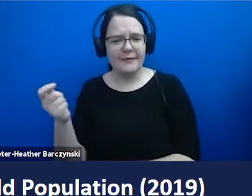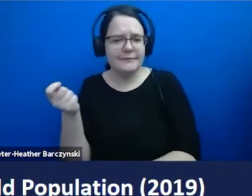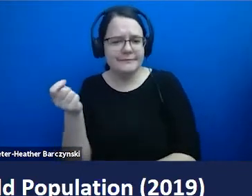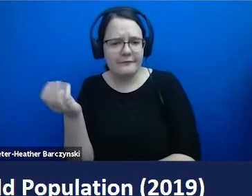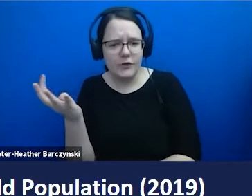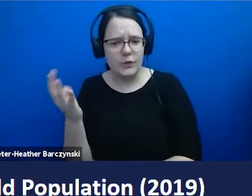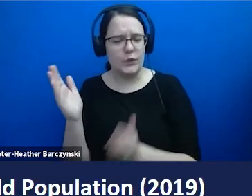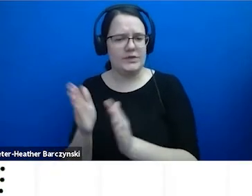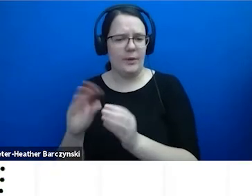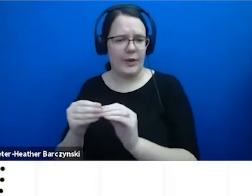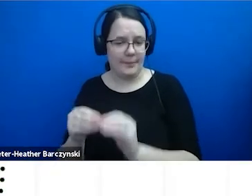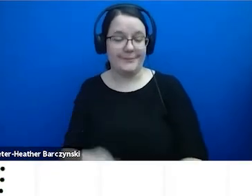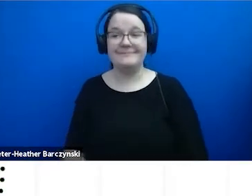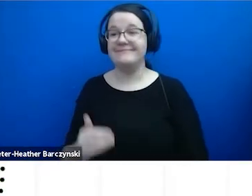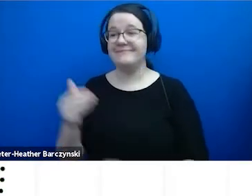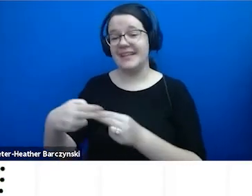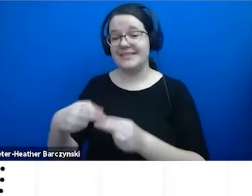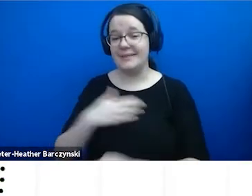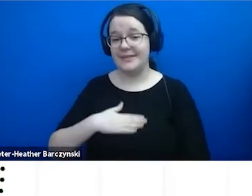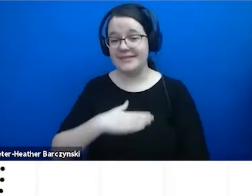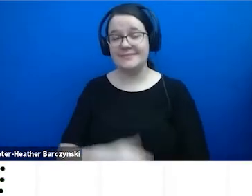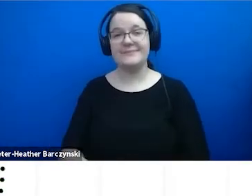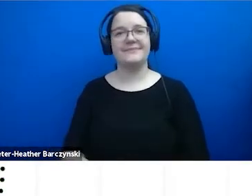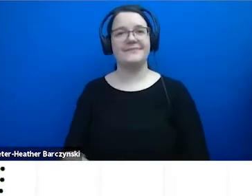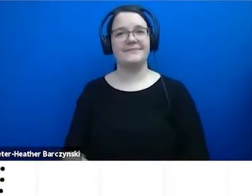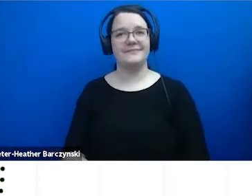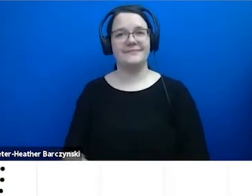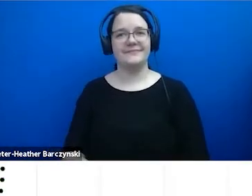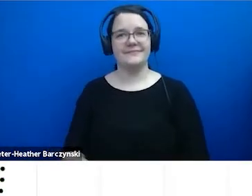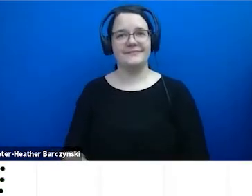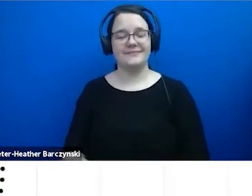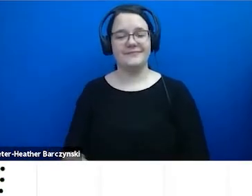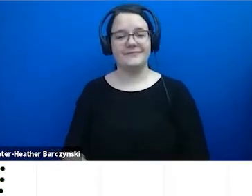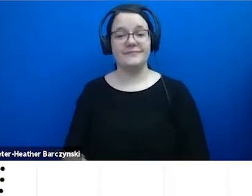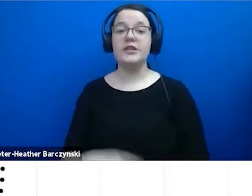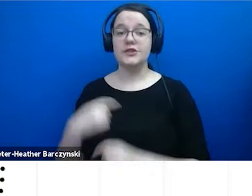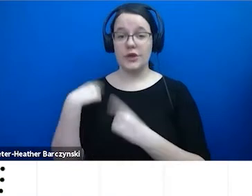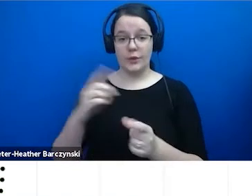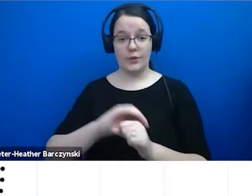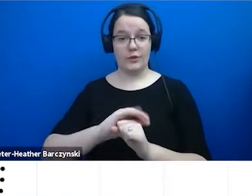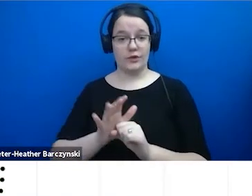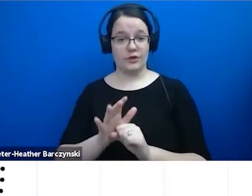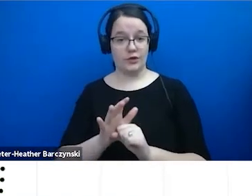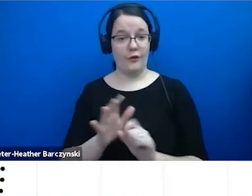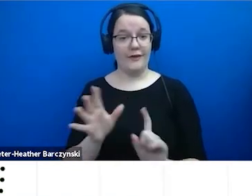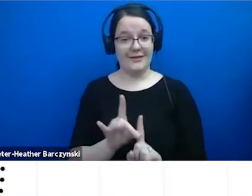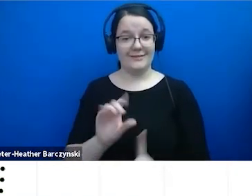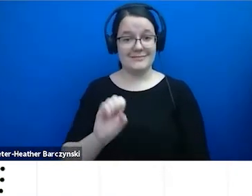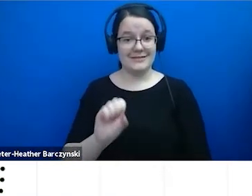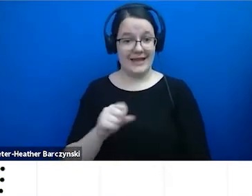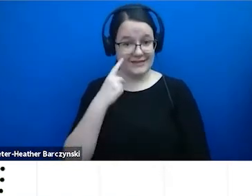next slide please so the burden of cases of copen in children is regional as it is in adults there's